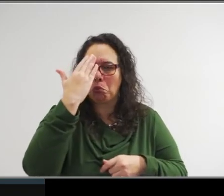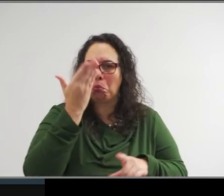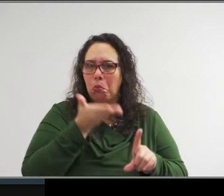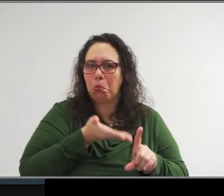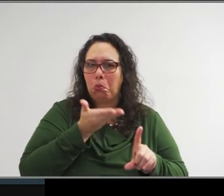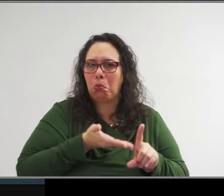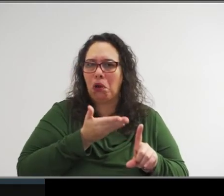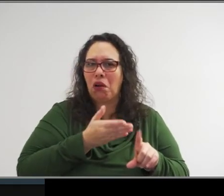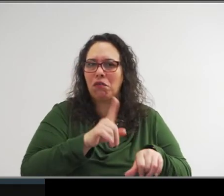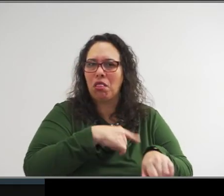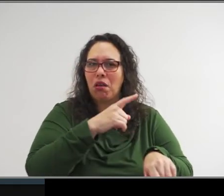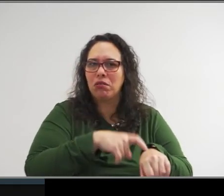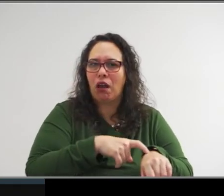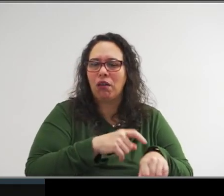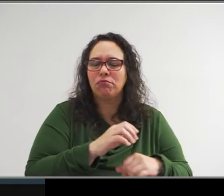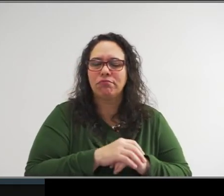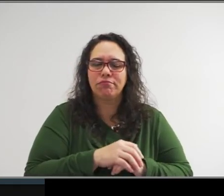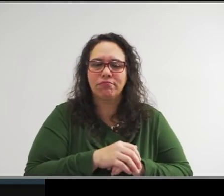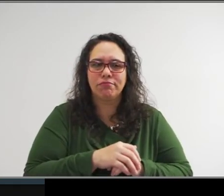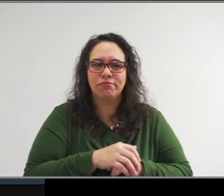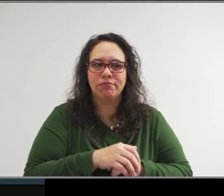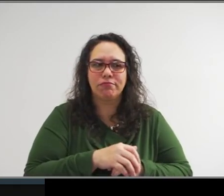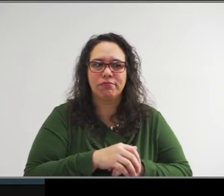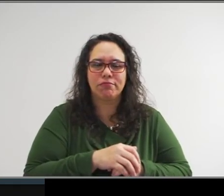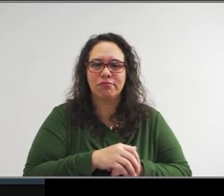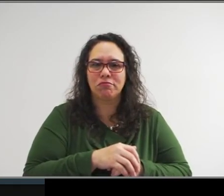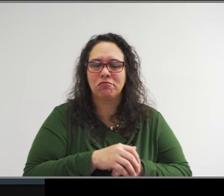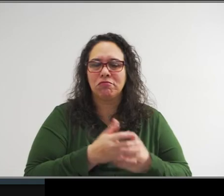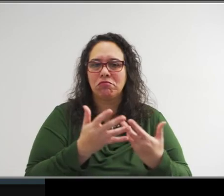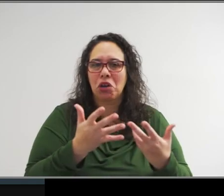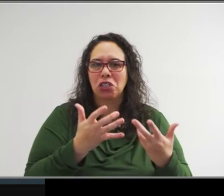and we just want to put a face